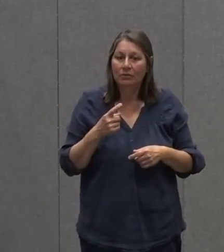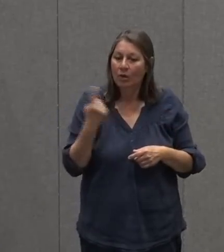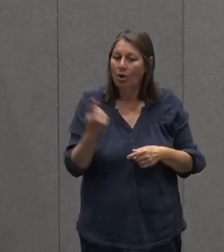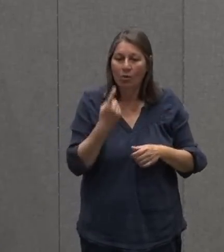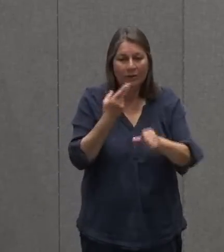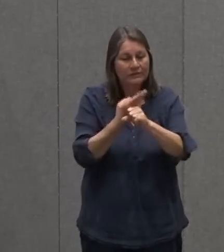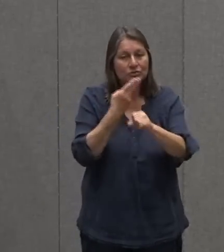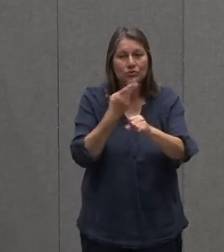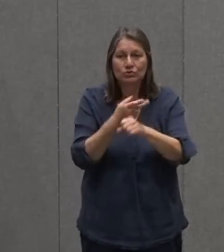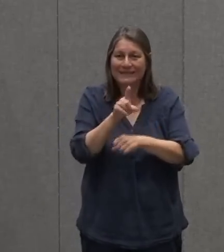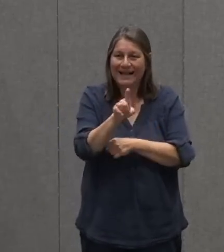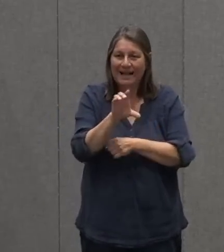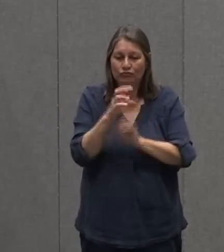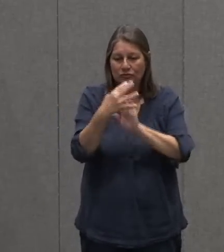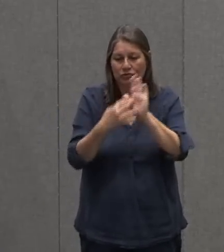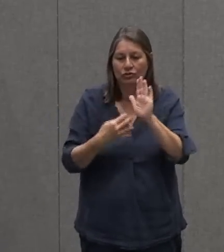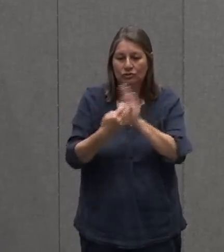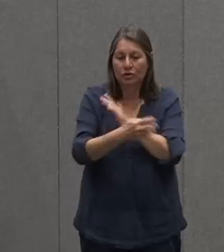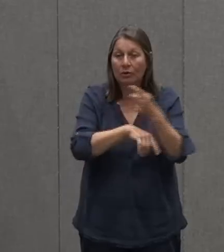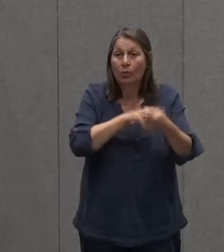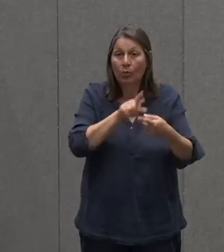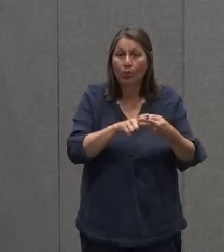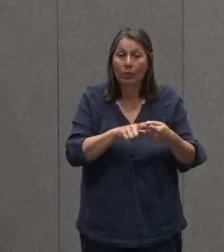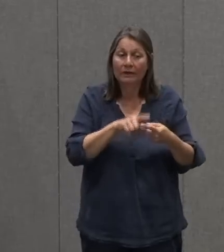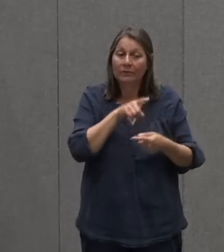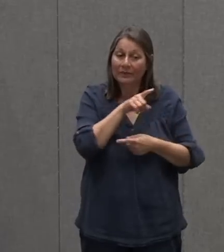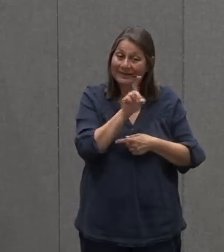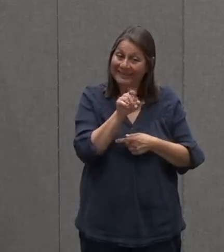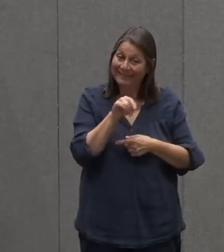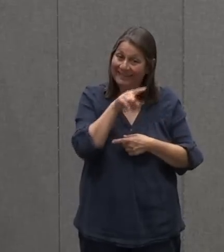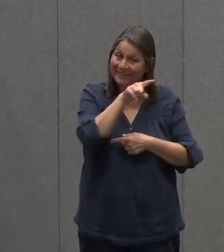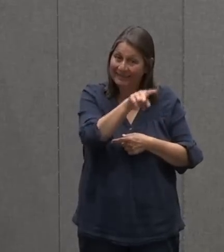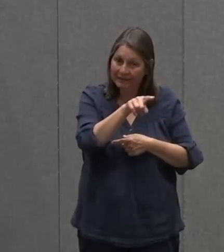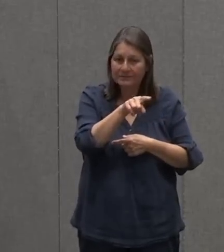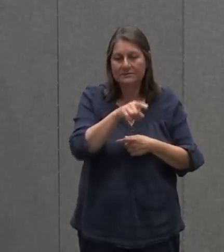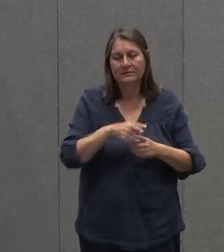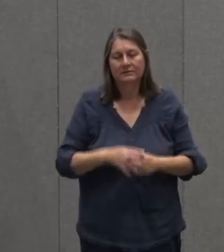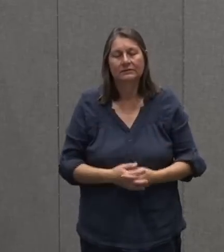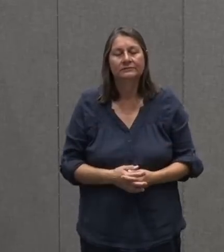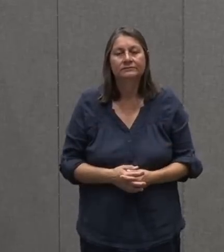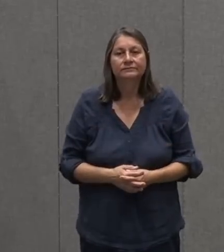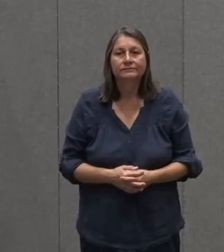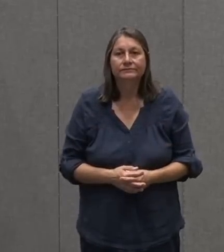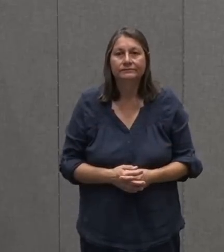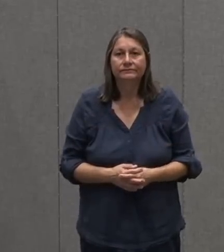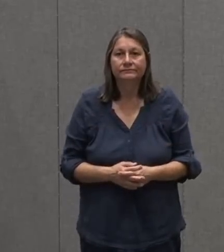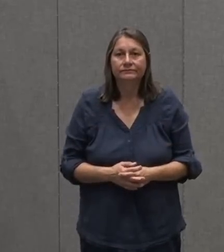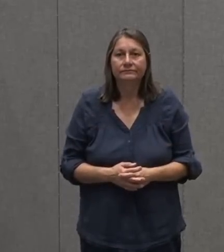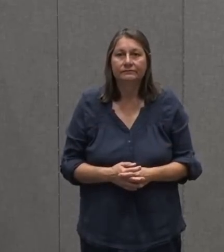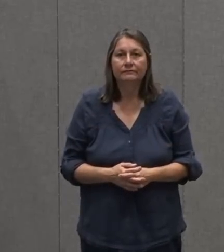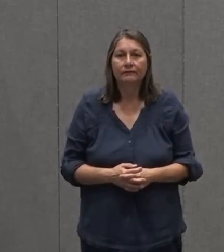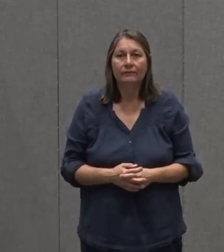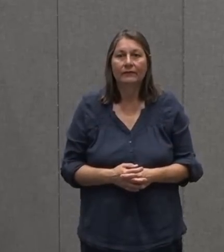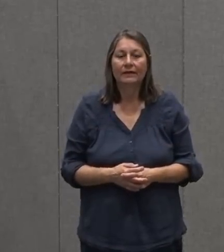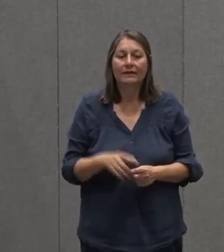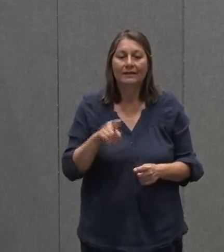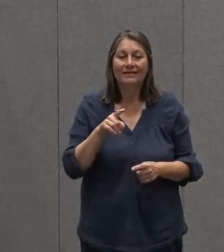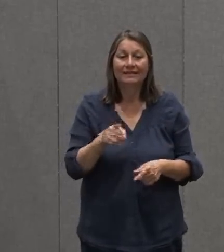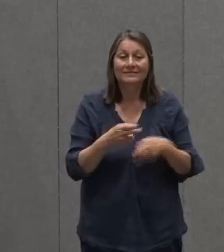when we were doing this particular routine. All right, so what we're gonna do today is this is called close, far or in-between.